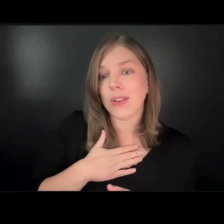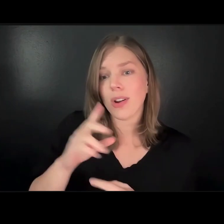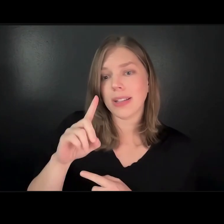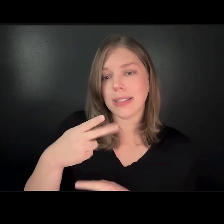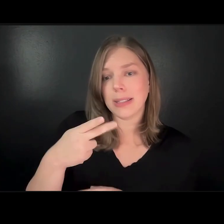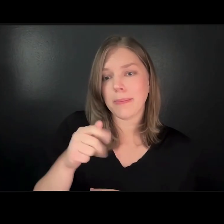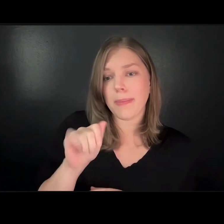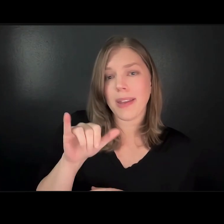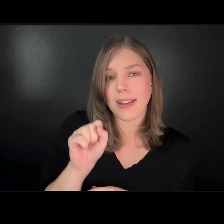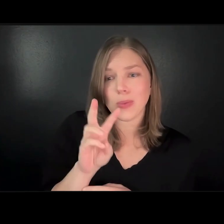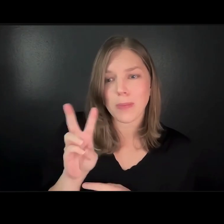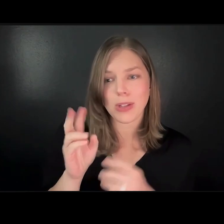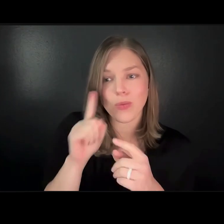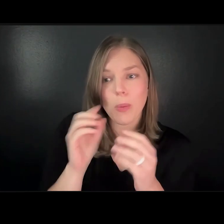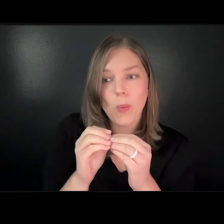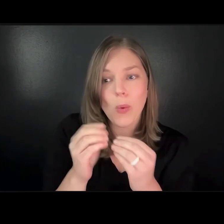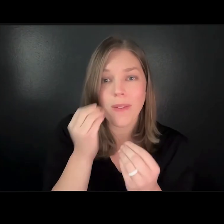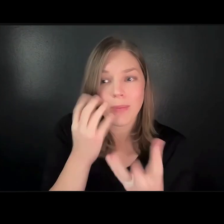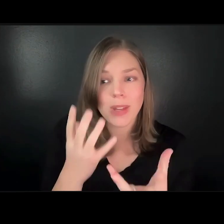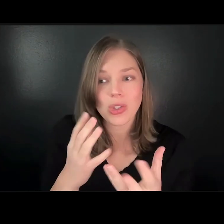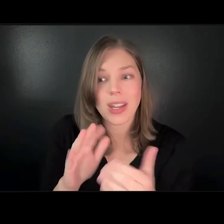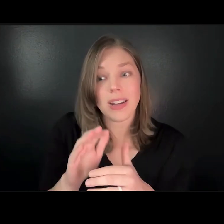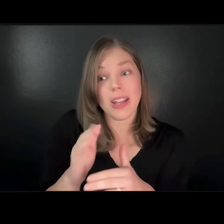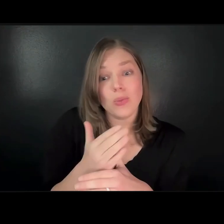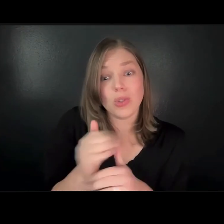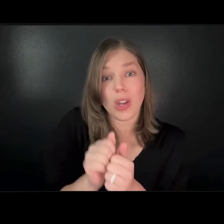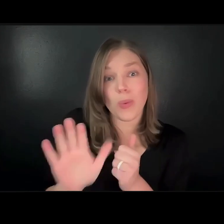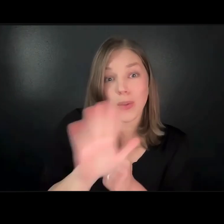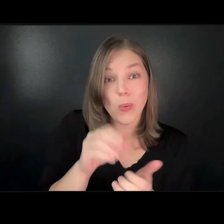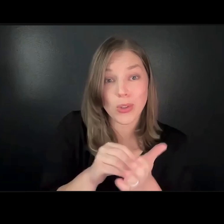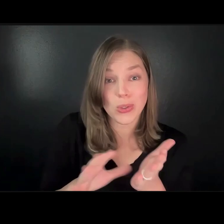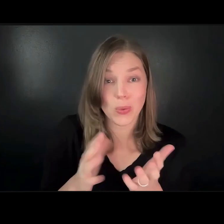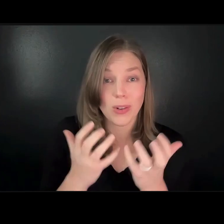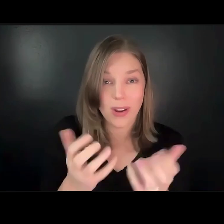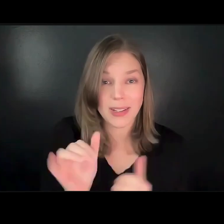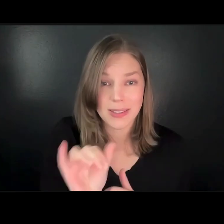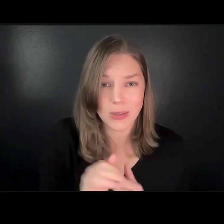would like more information on how to share this measure with your own students on your campuses.